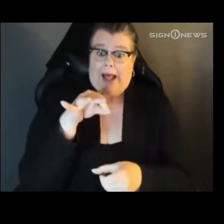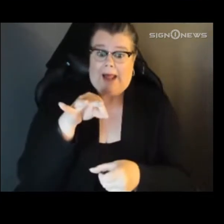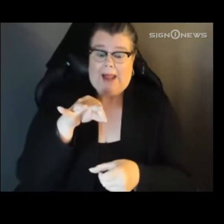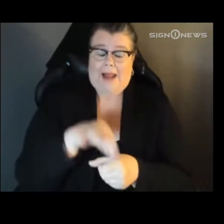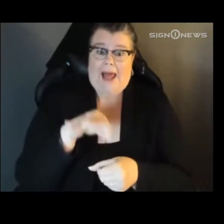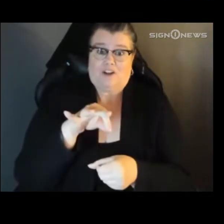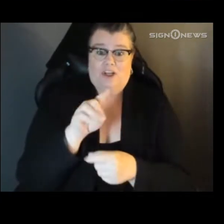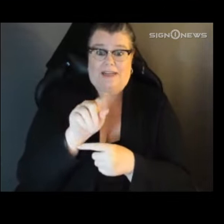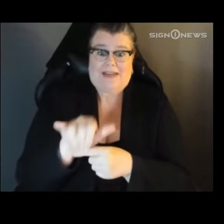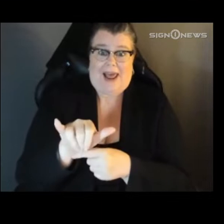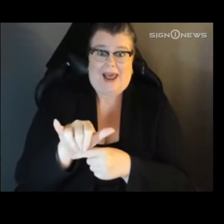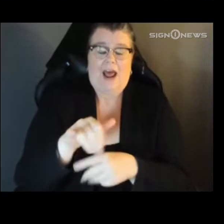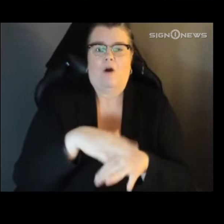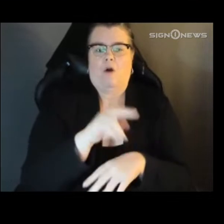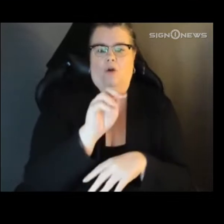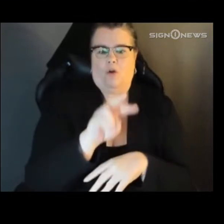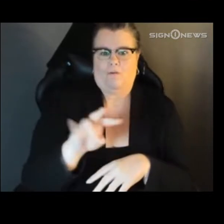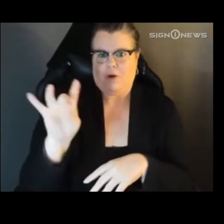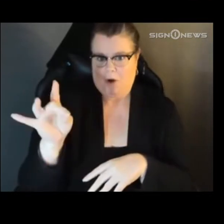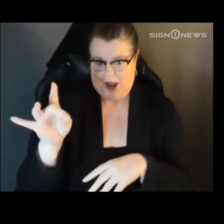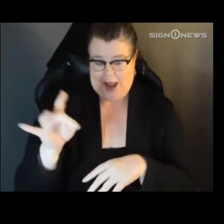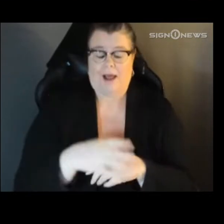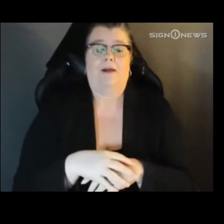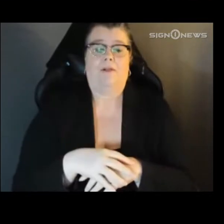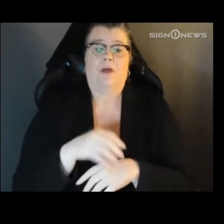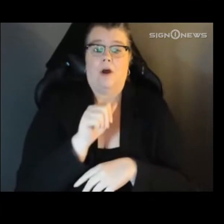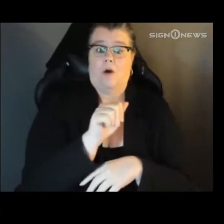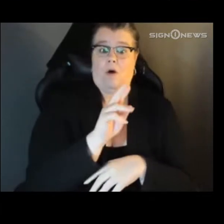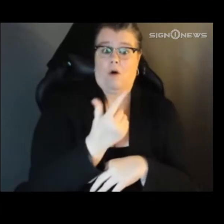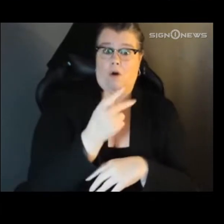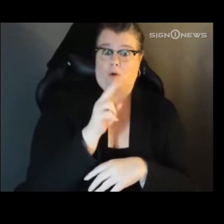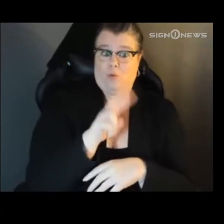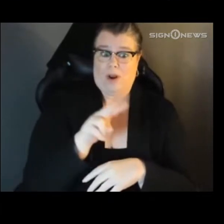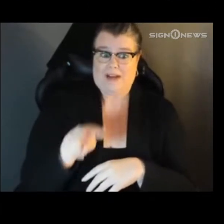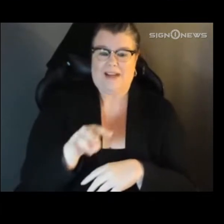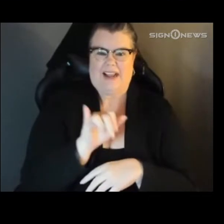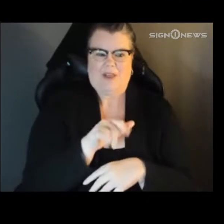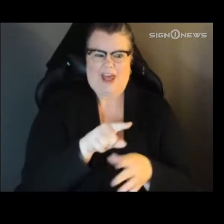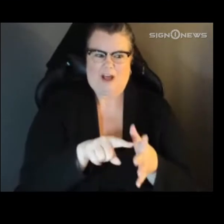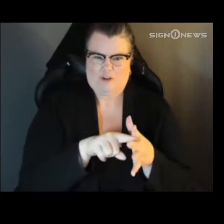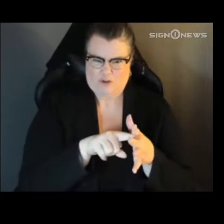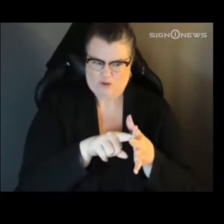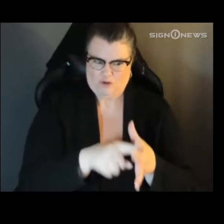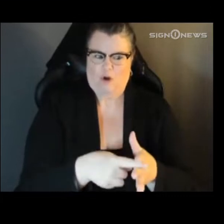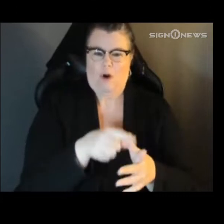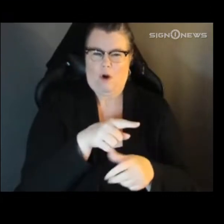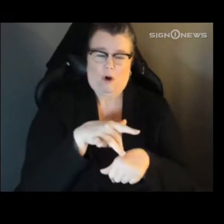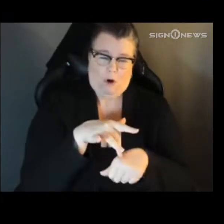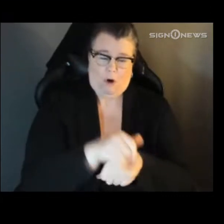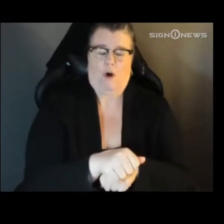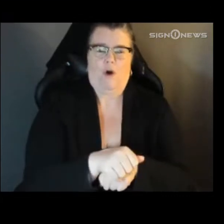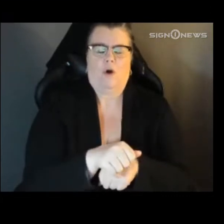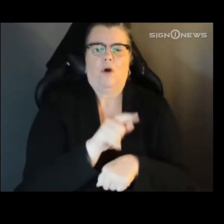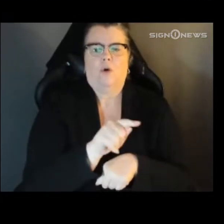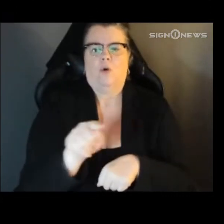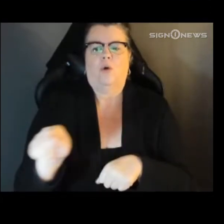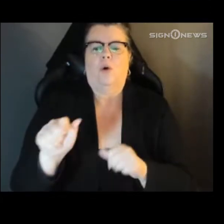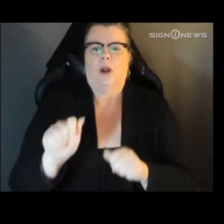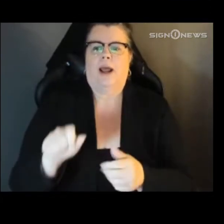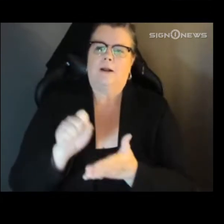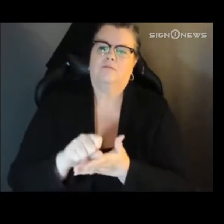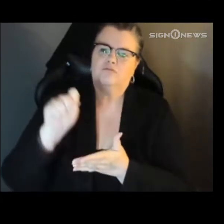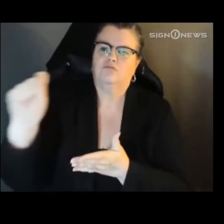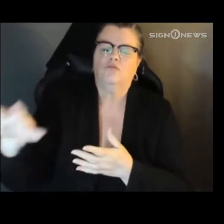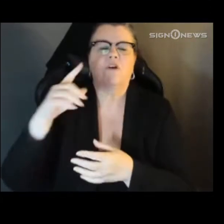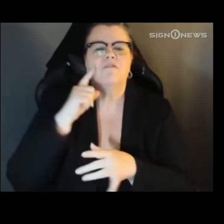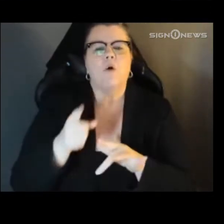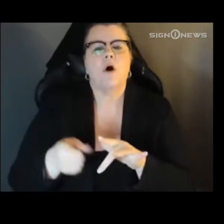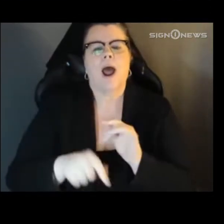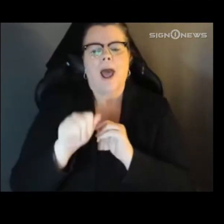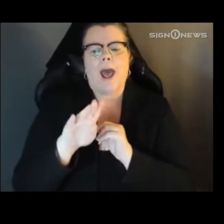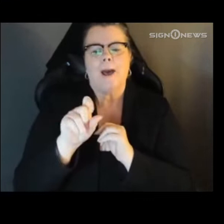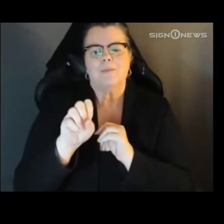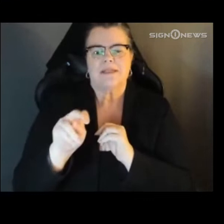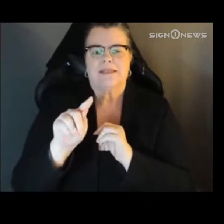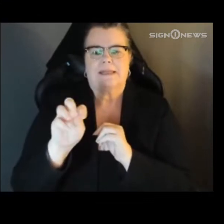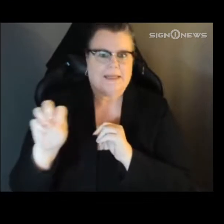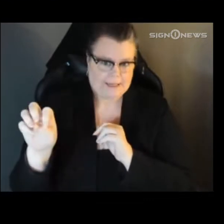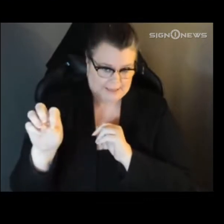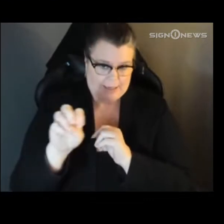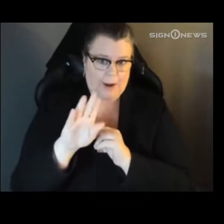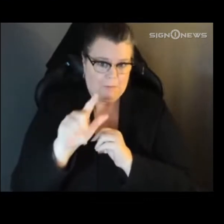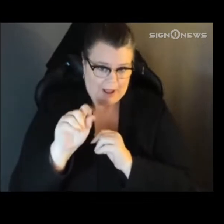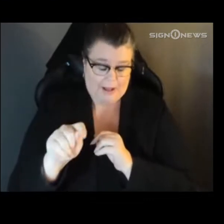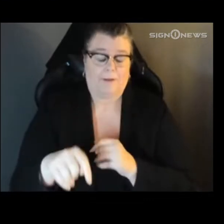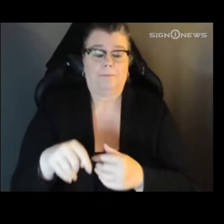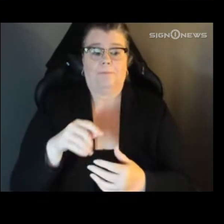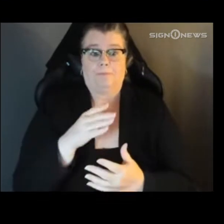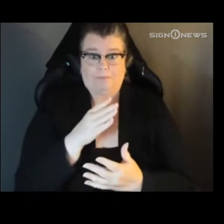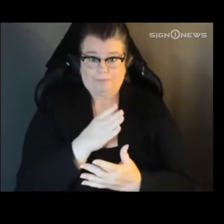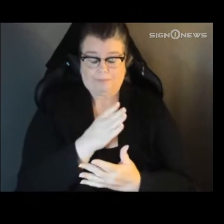if this is how you want to vote October 11th is the latest day to register